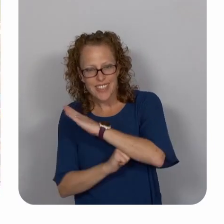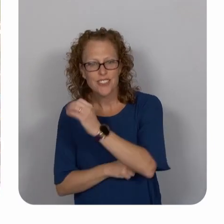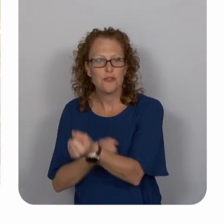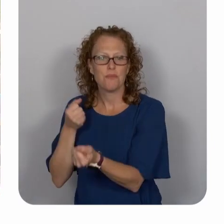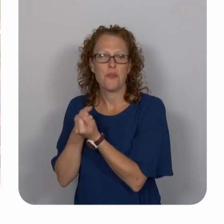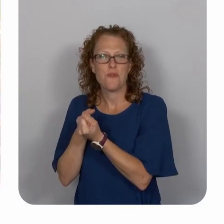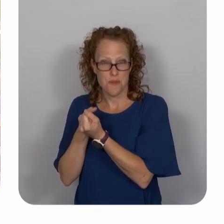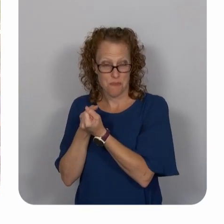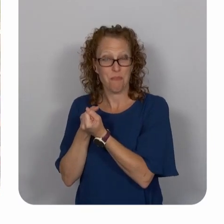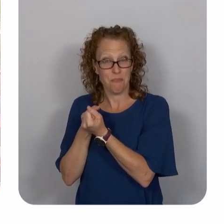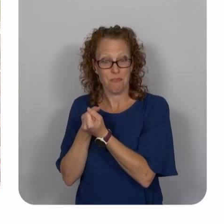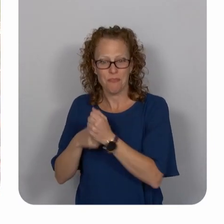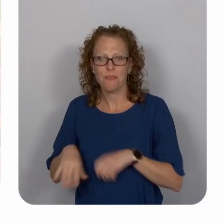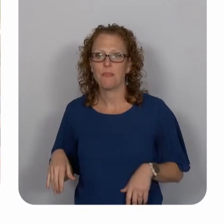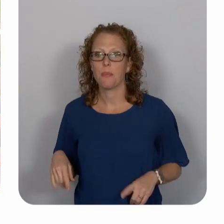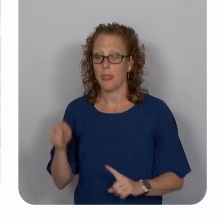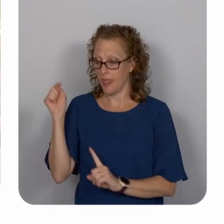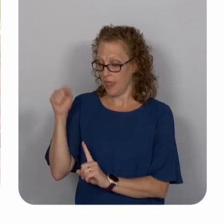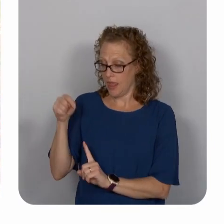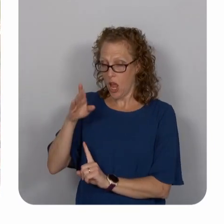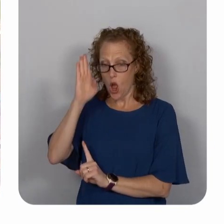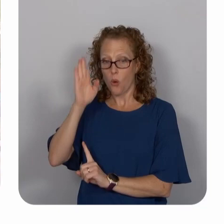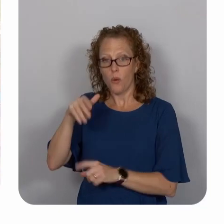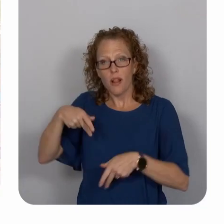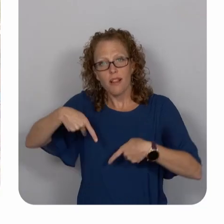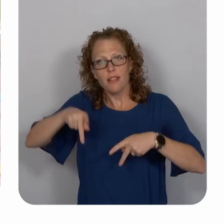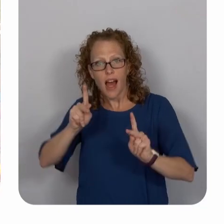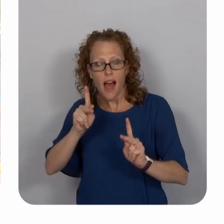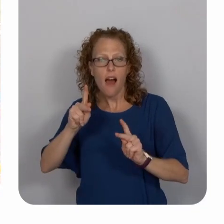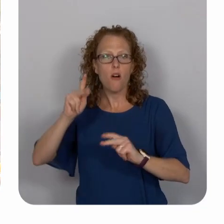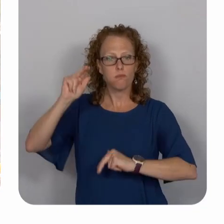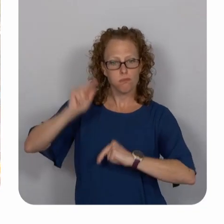With AR Foundation, you build MR applications once,